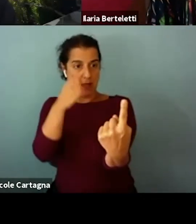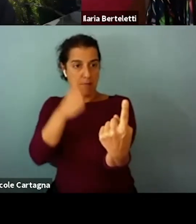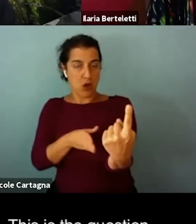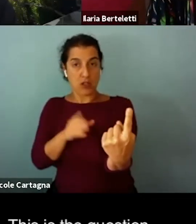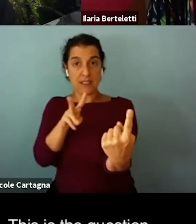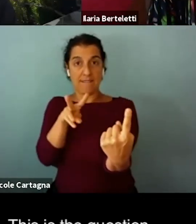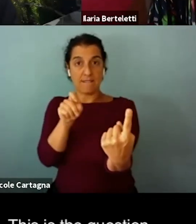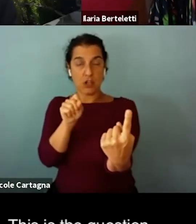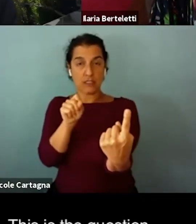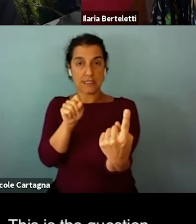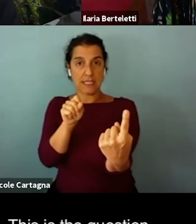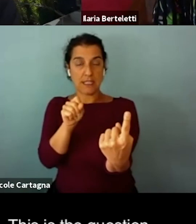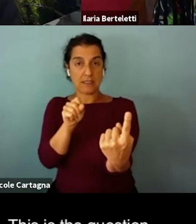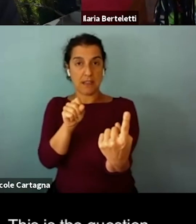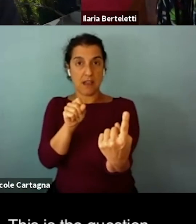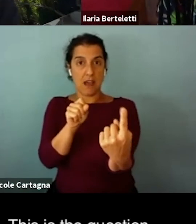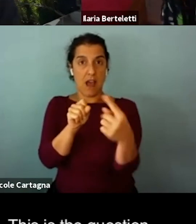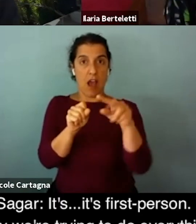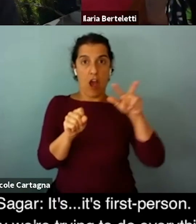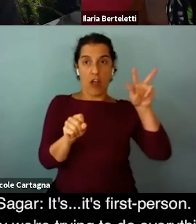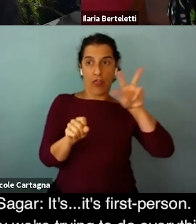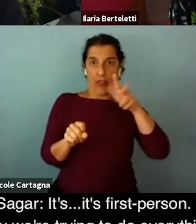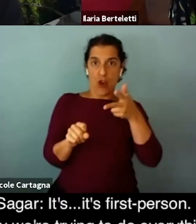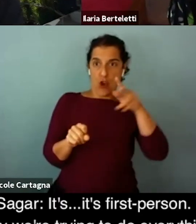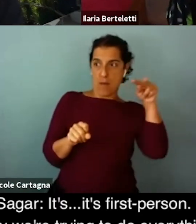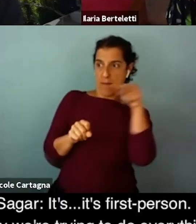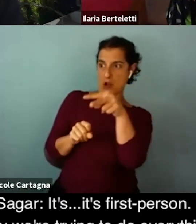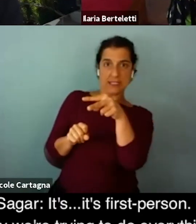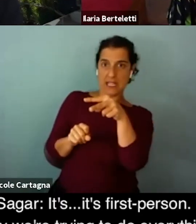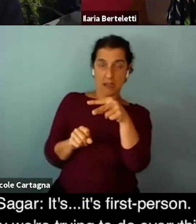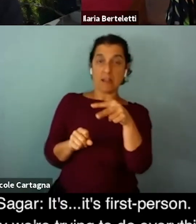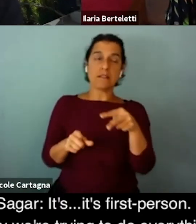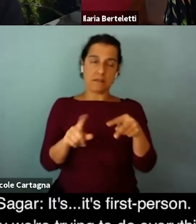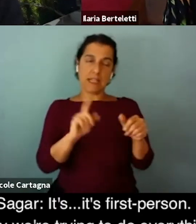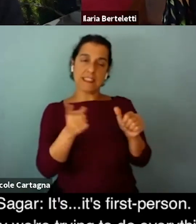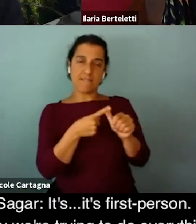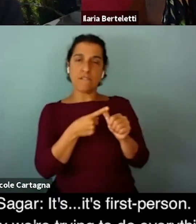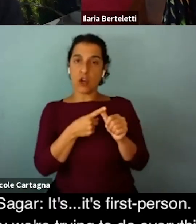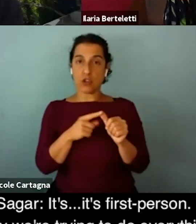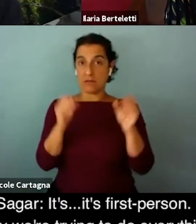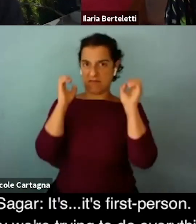this is the question it's it's first person so so for the um